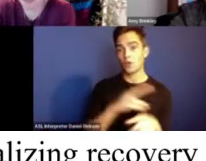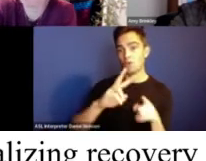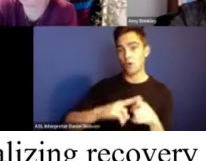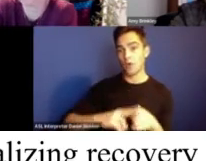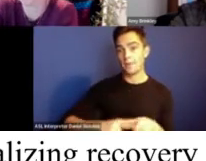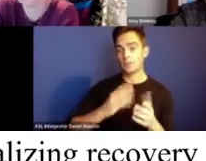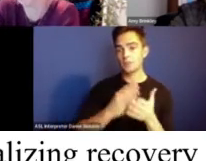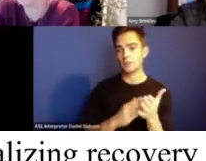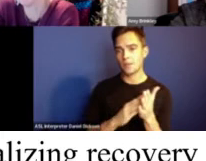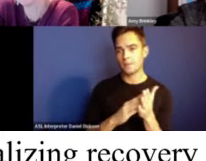some of the survey tools?